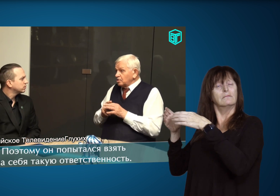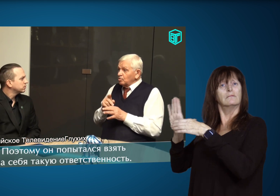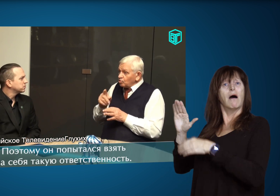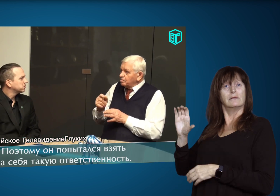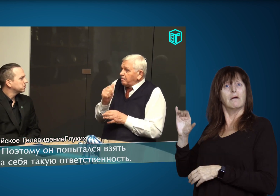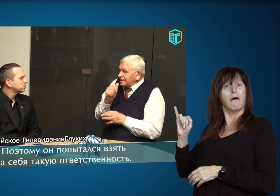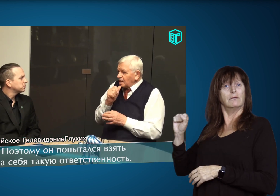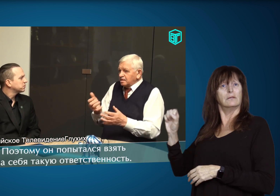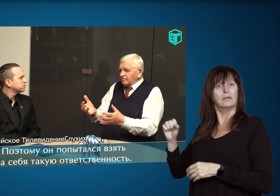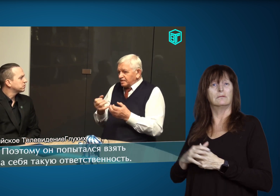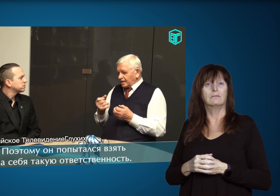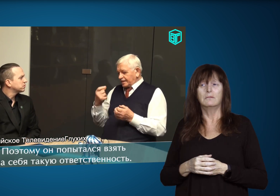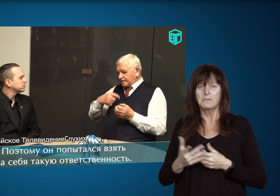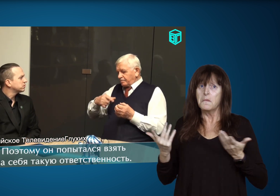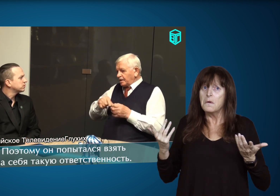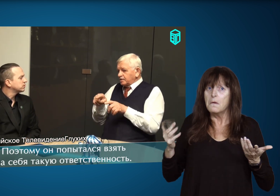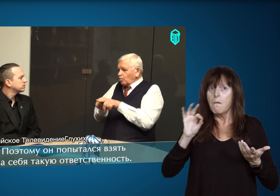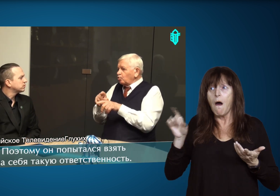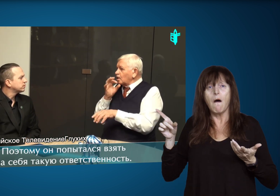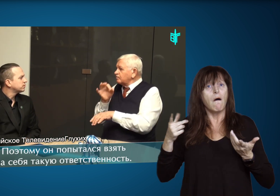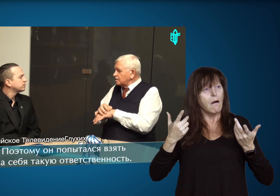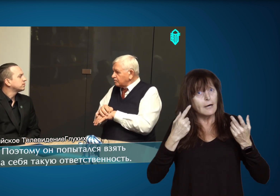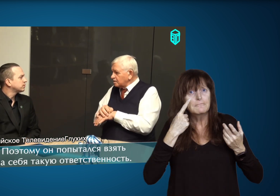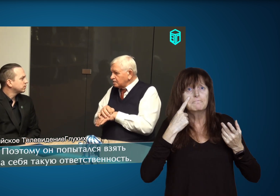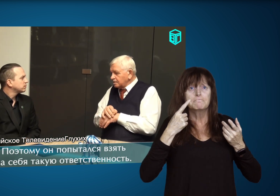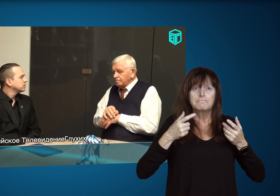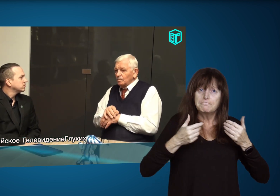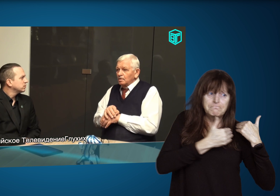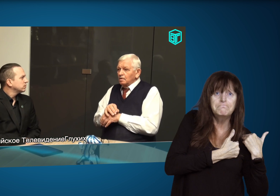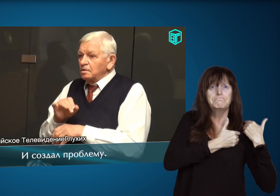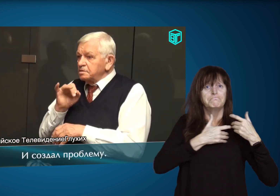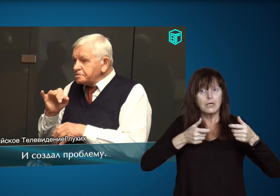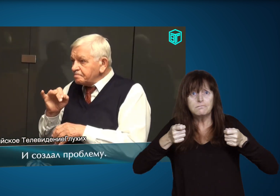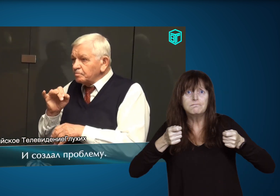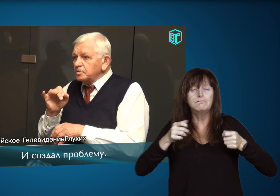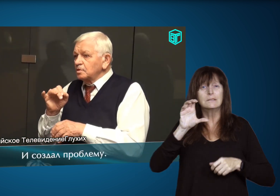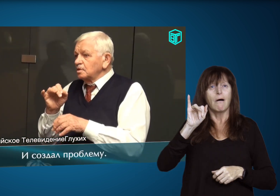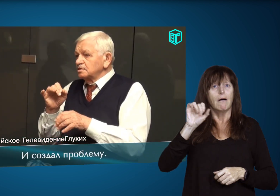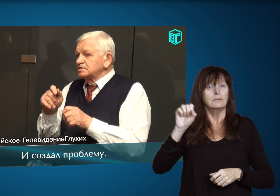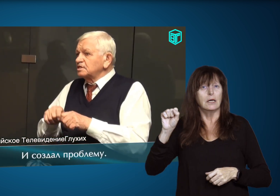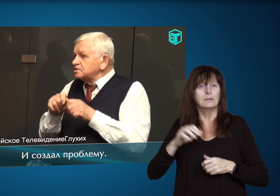of the CISS. That’s why he tried to take responsibility for the CISS.